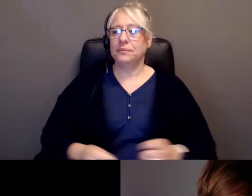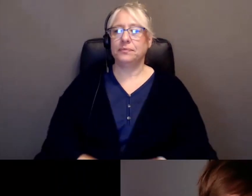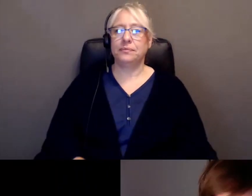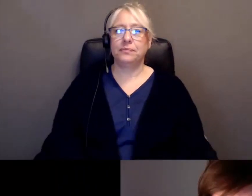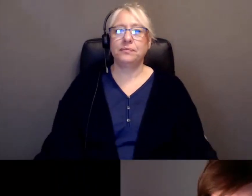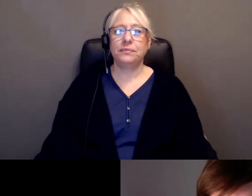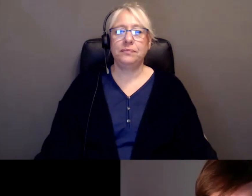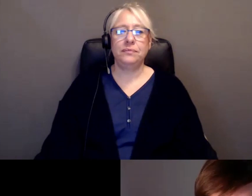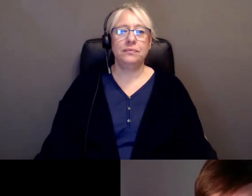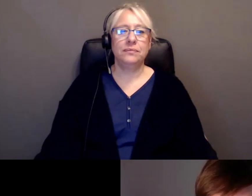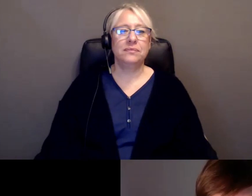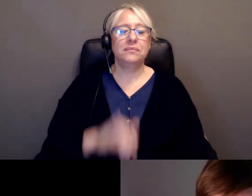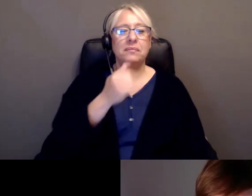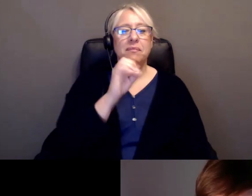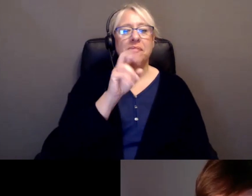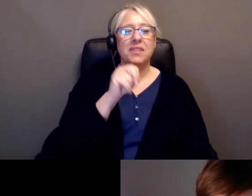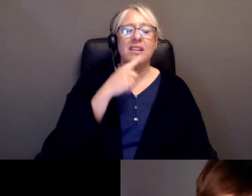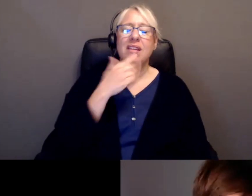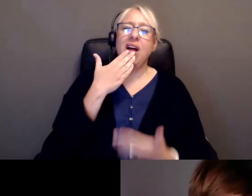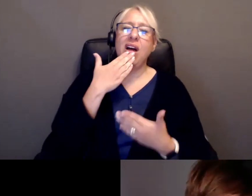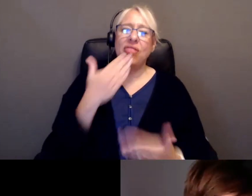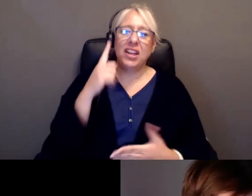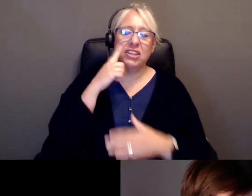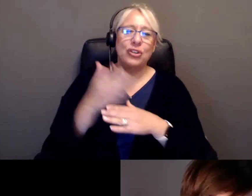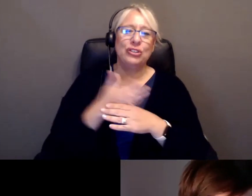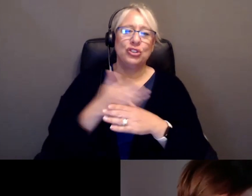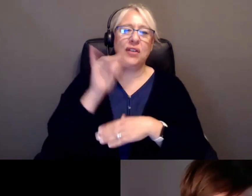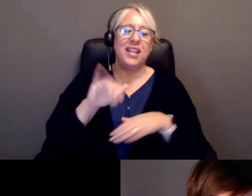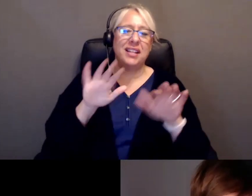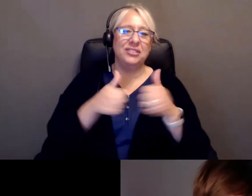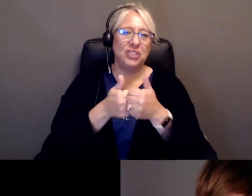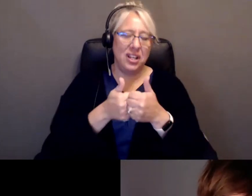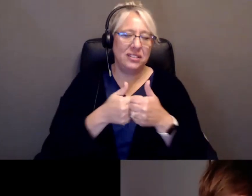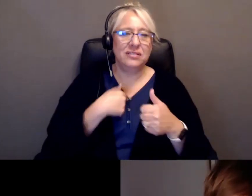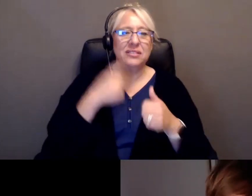Thank you so much for sharing that challenge. I find when we encounter these kinds of challenges